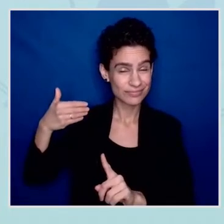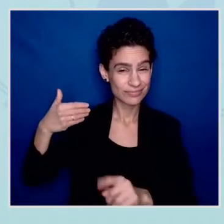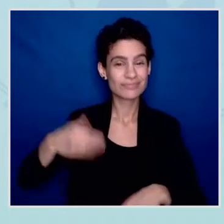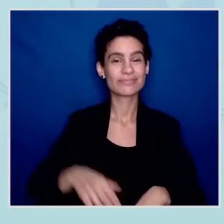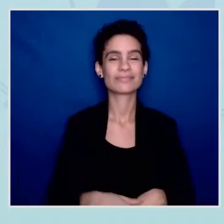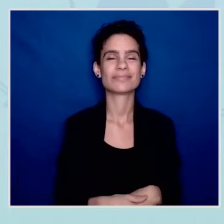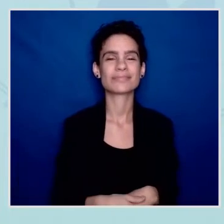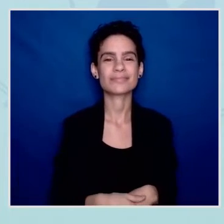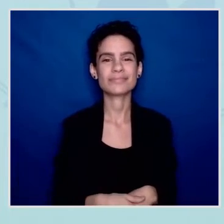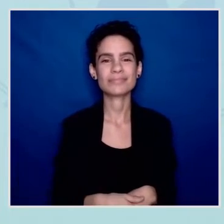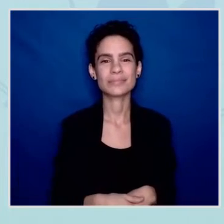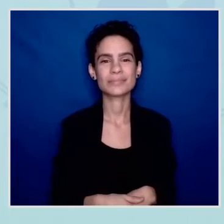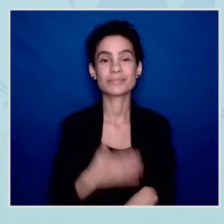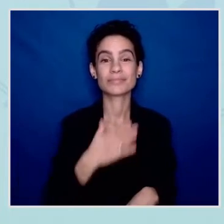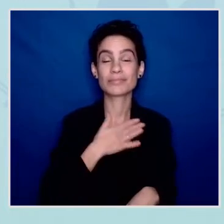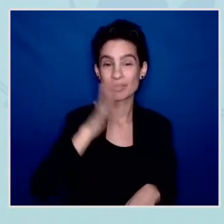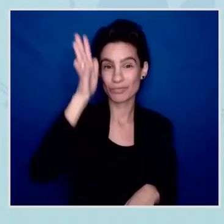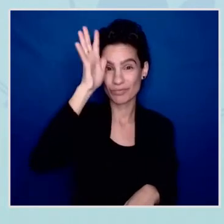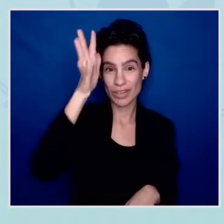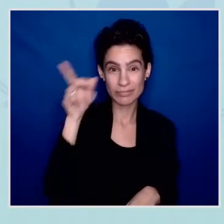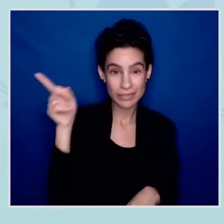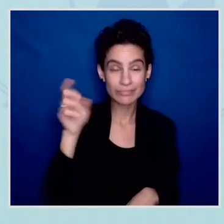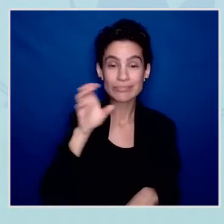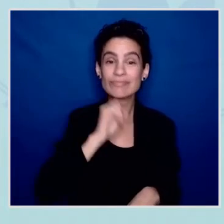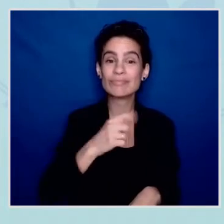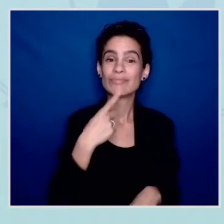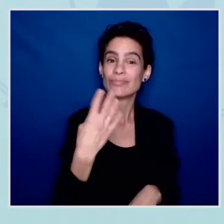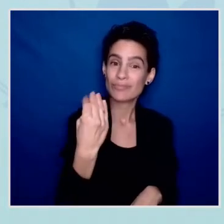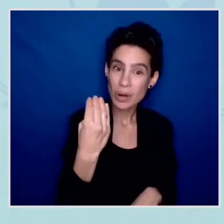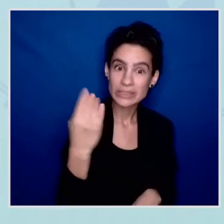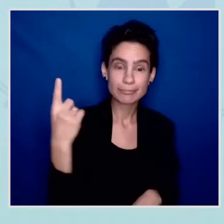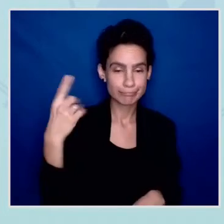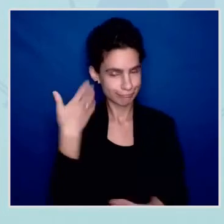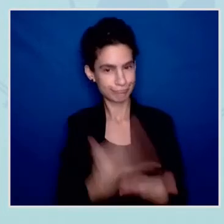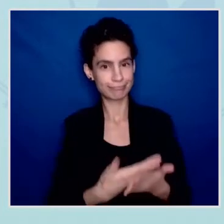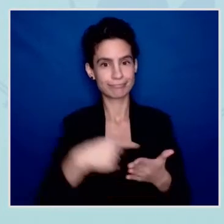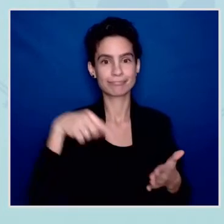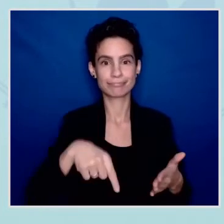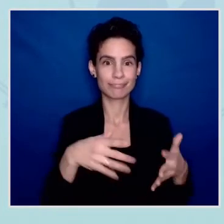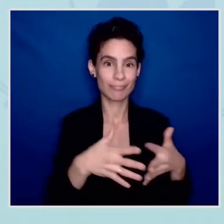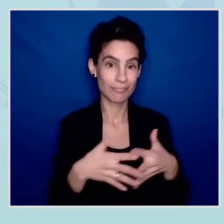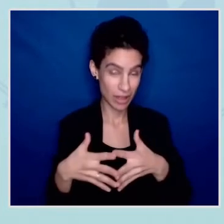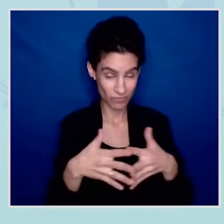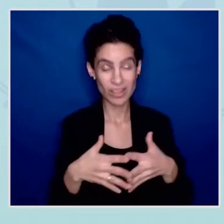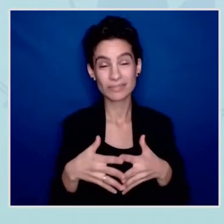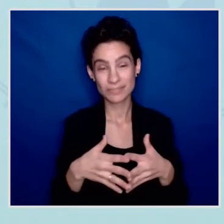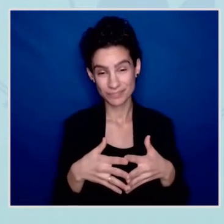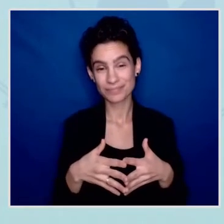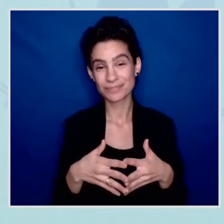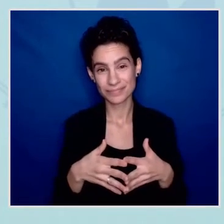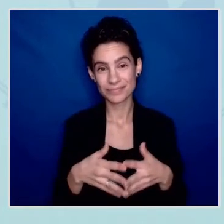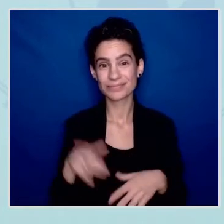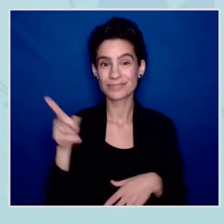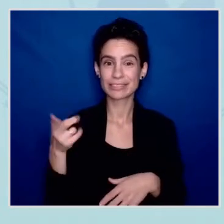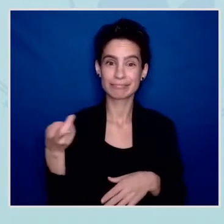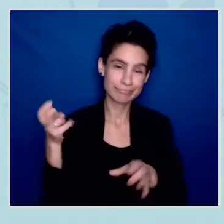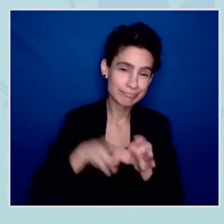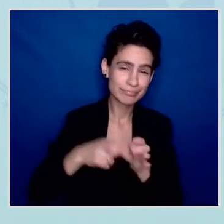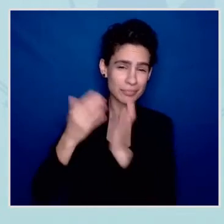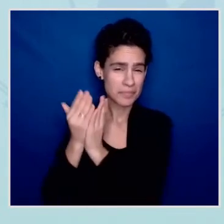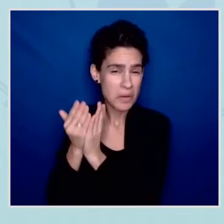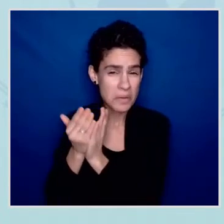OF MY FAMILY ACROSS GENERATIONS.